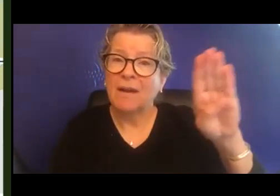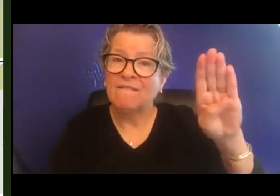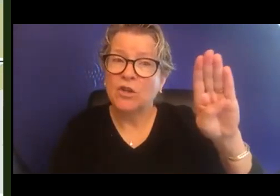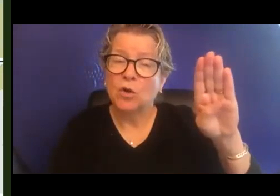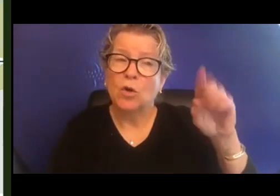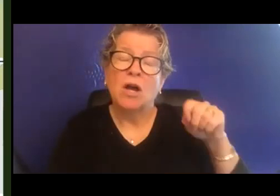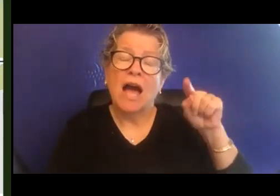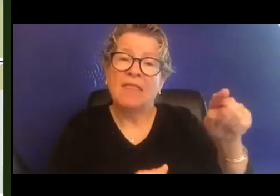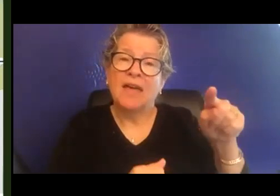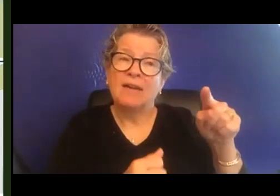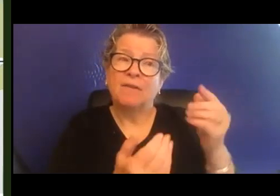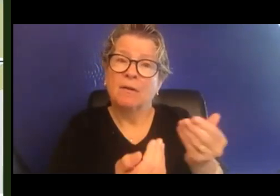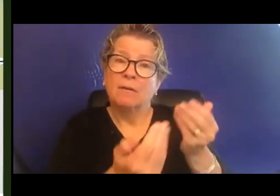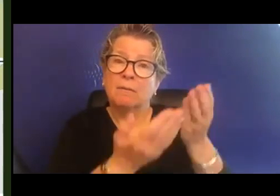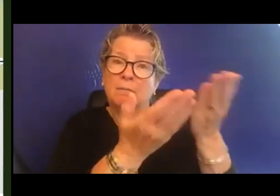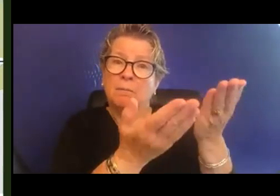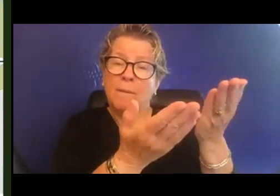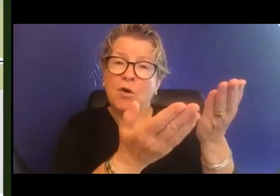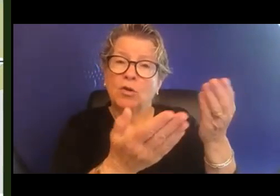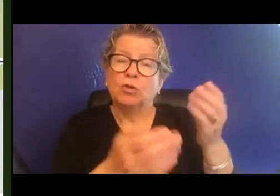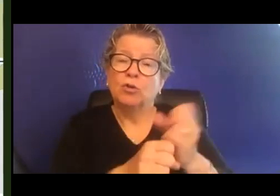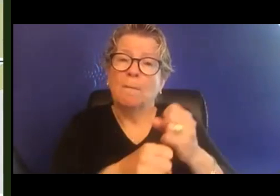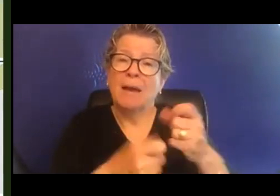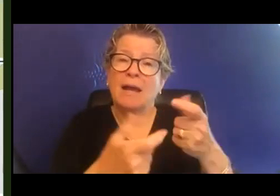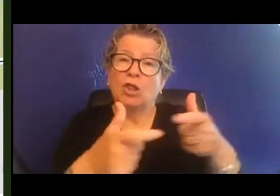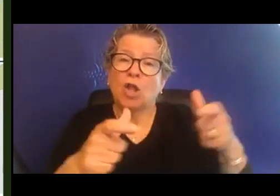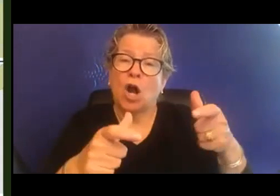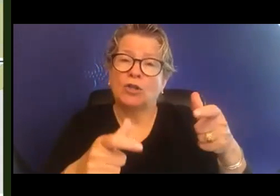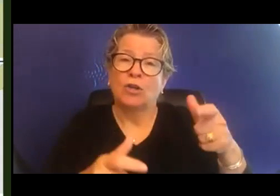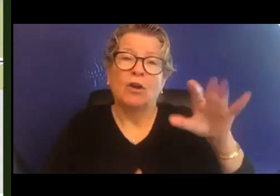a proposal to potentially enlarge the forest drive area.